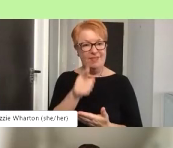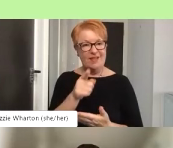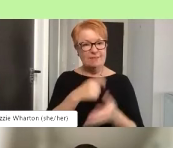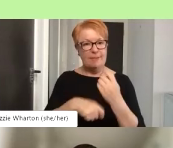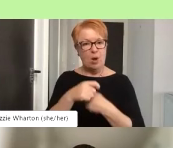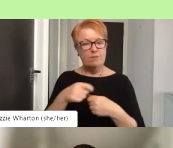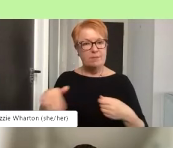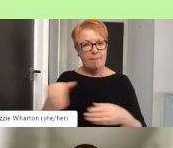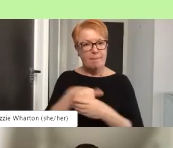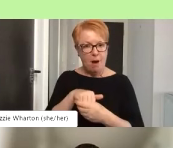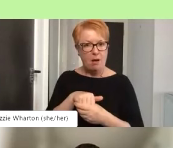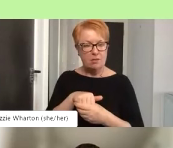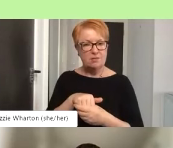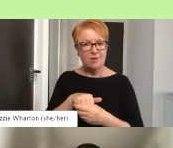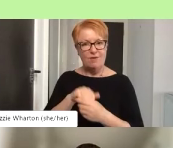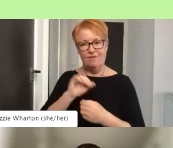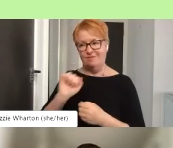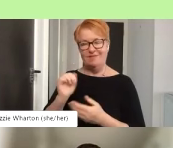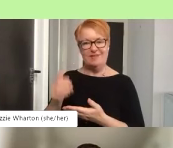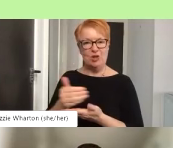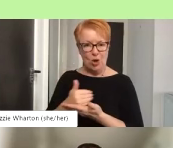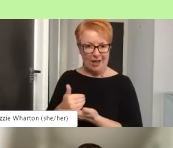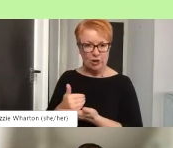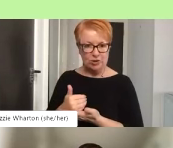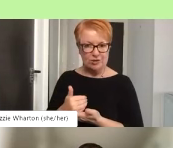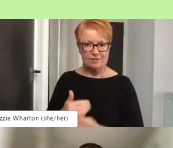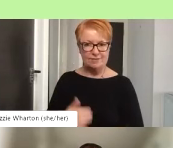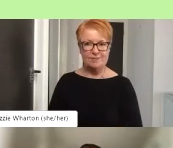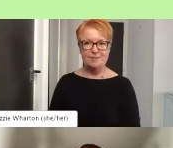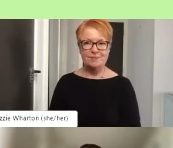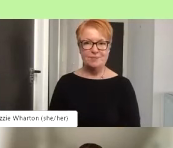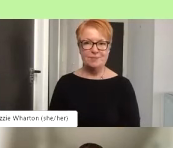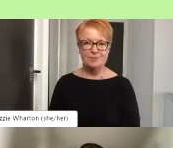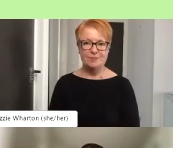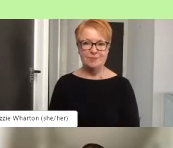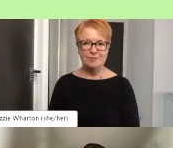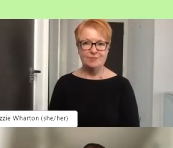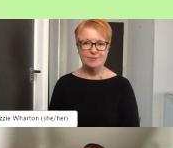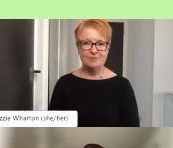which is now at Stedelijk Museum, so no one can blame this work to be just a proposal anymore.